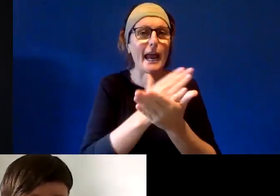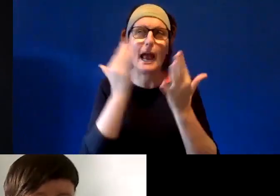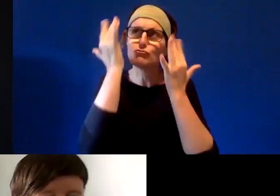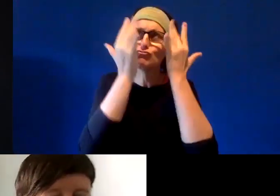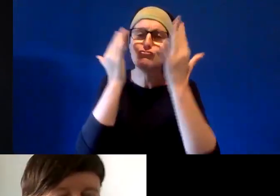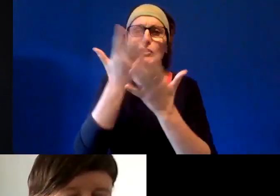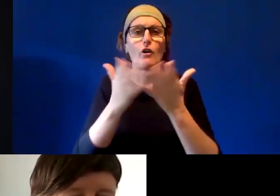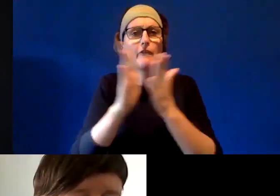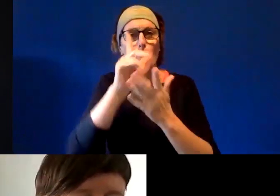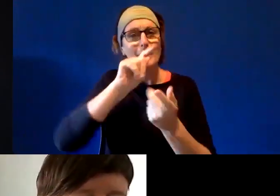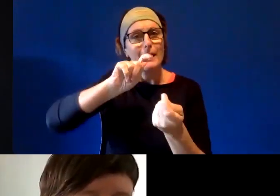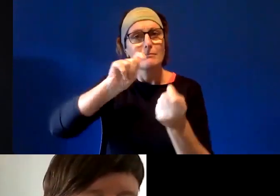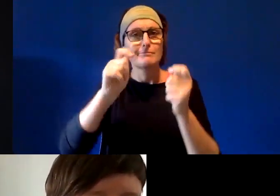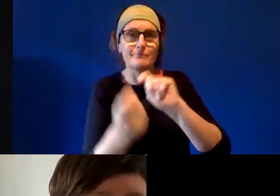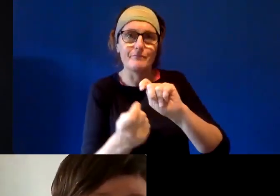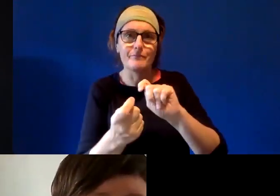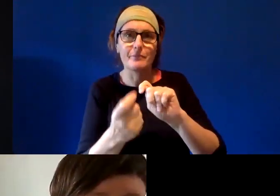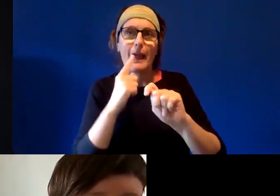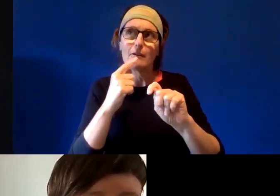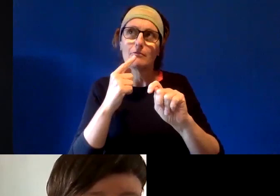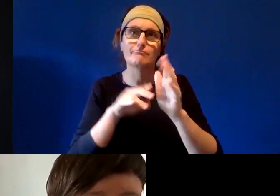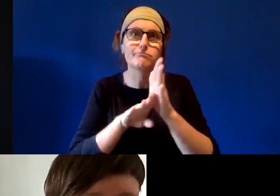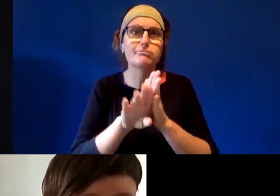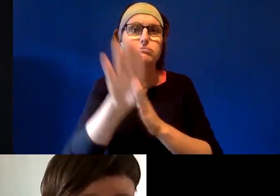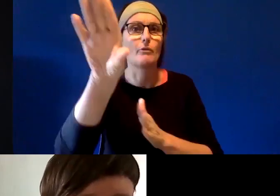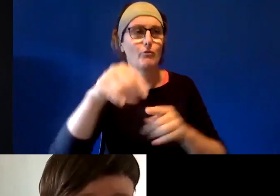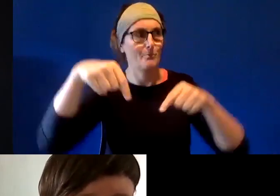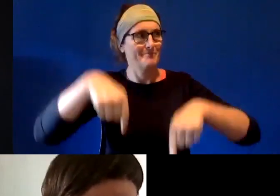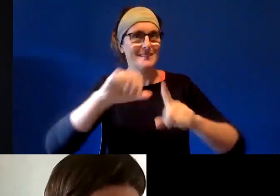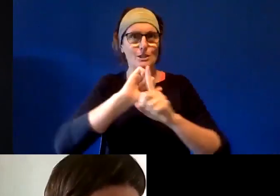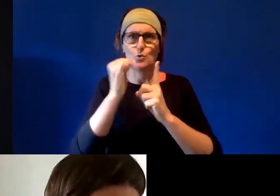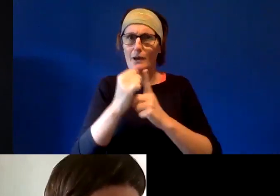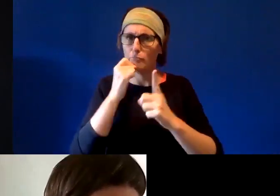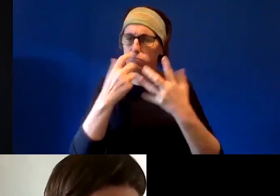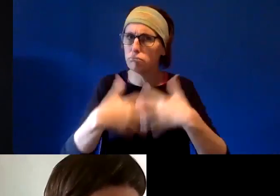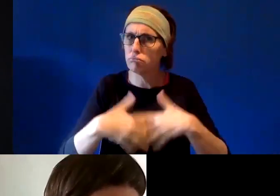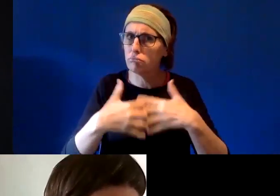recover from this complex situation we find ourselves in. We will soon